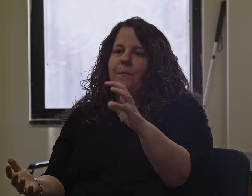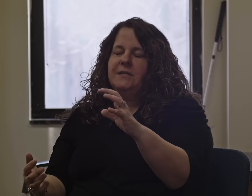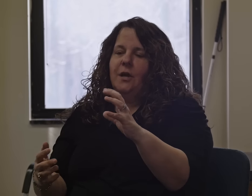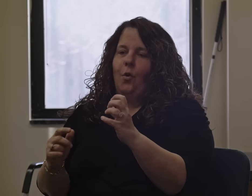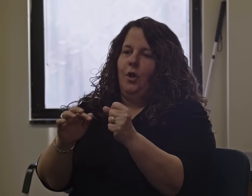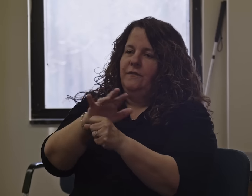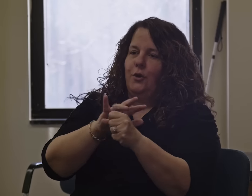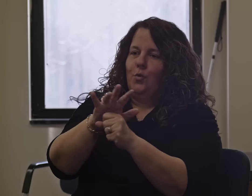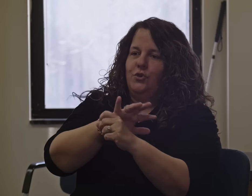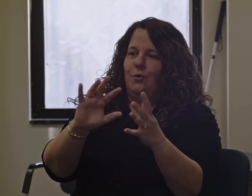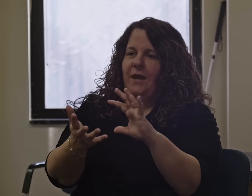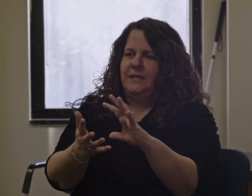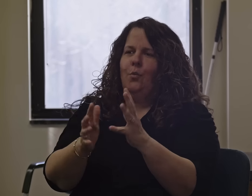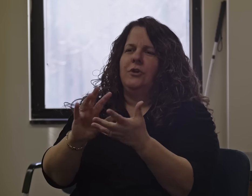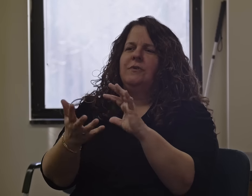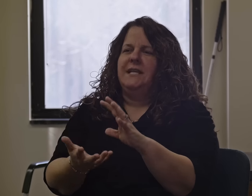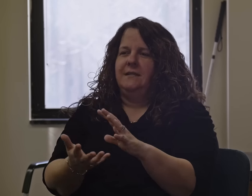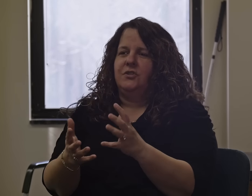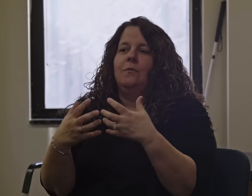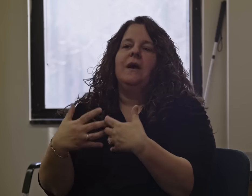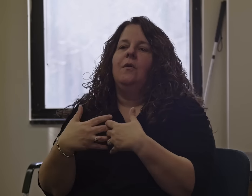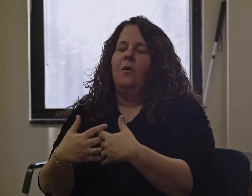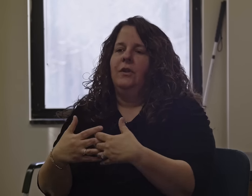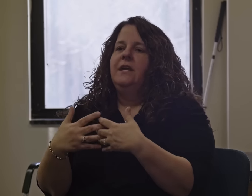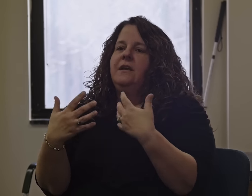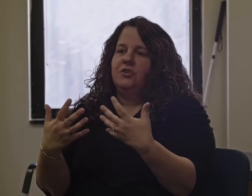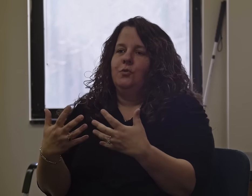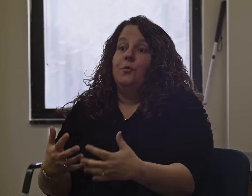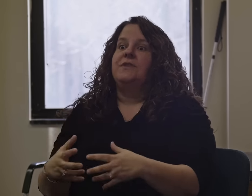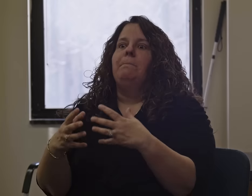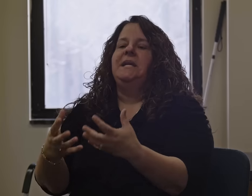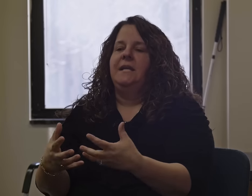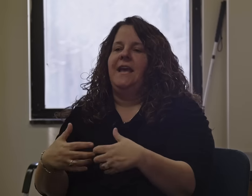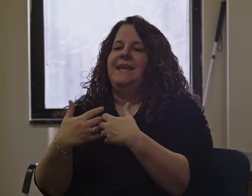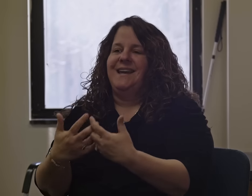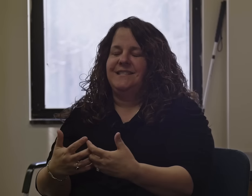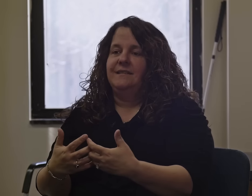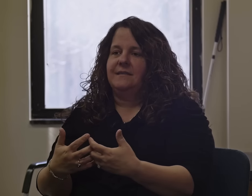based on all of the other words around it and what your intent is. So my goal is to interpret the meaning and the essence